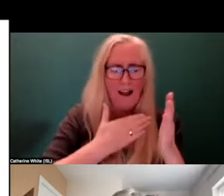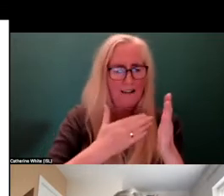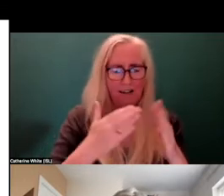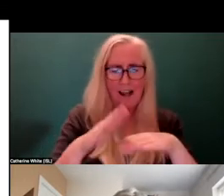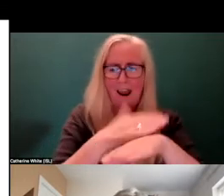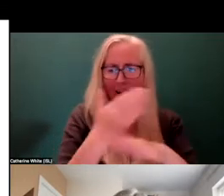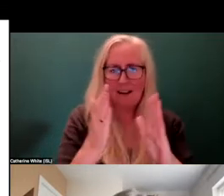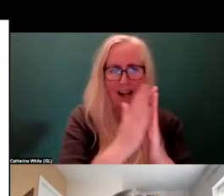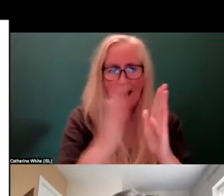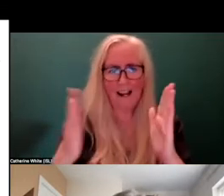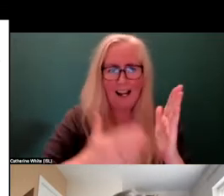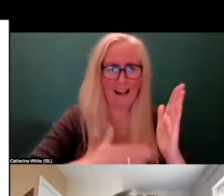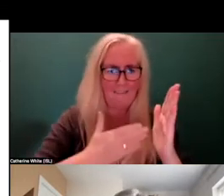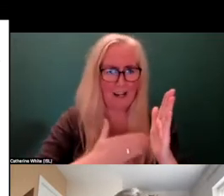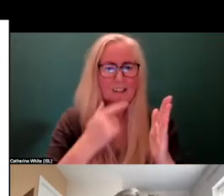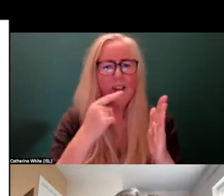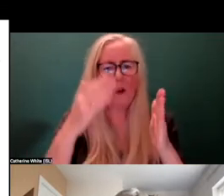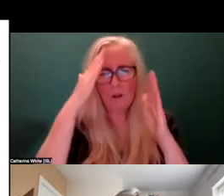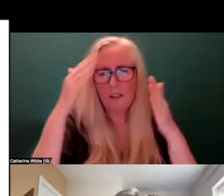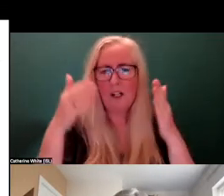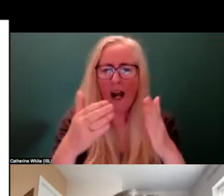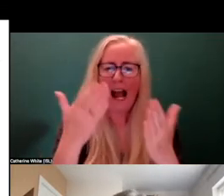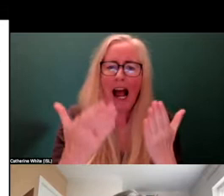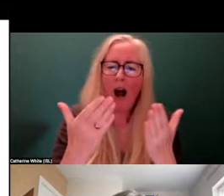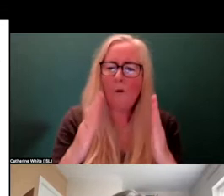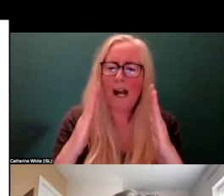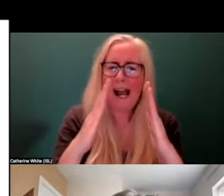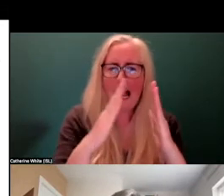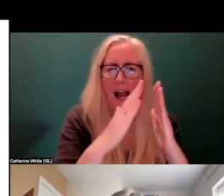And I suppose in addressing how to approach housing for our future selves